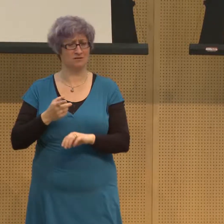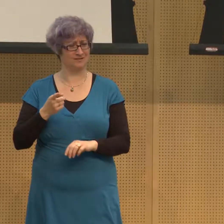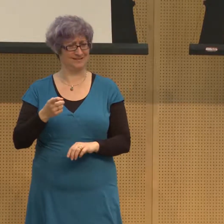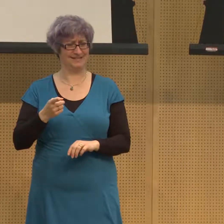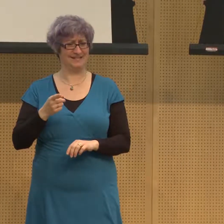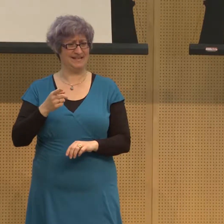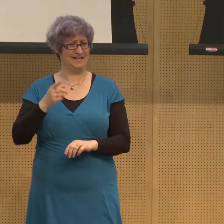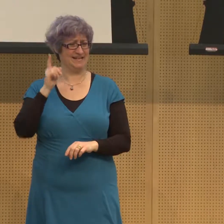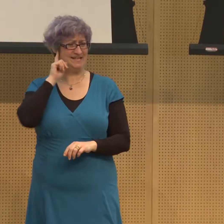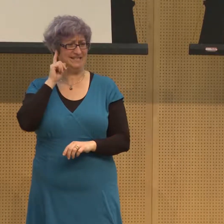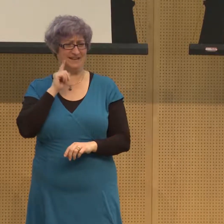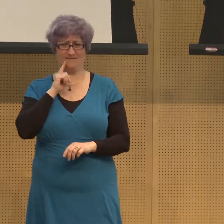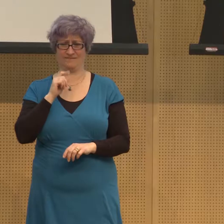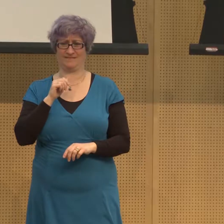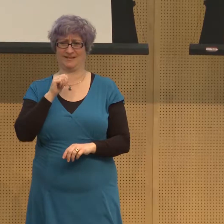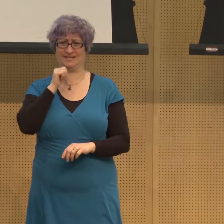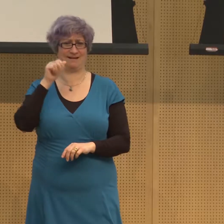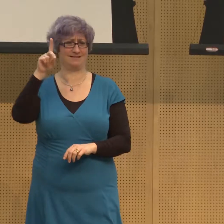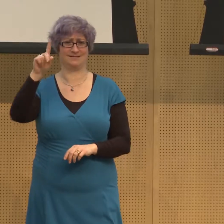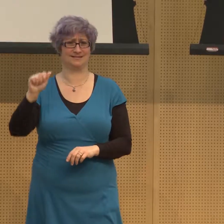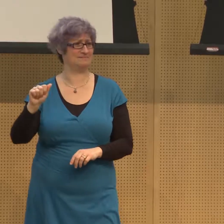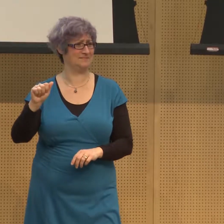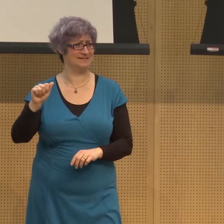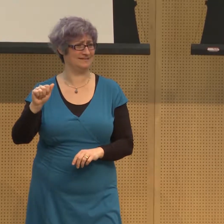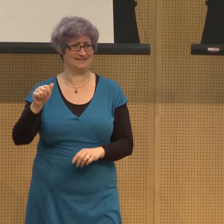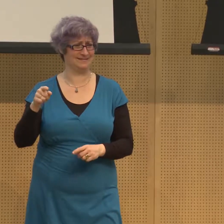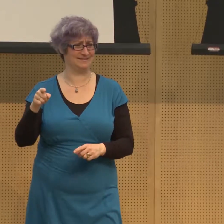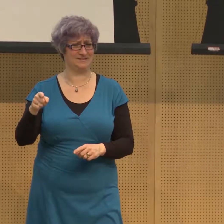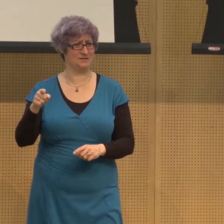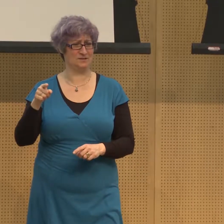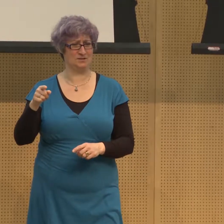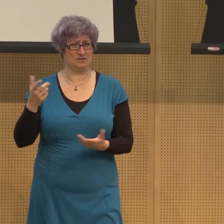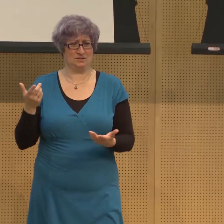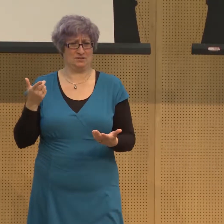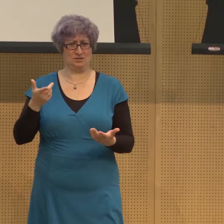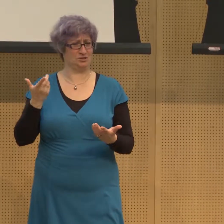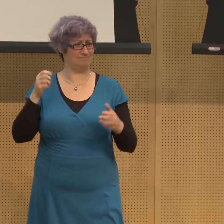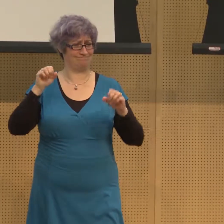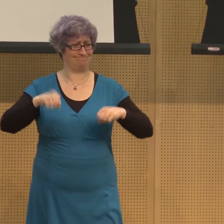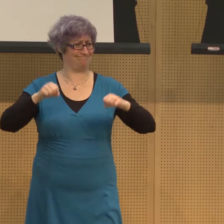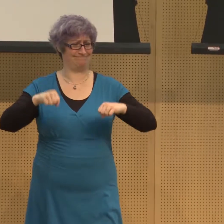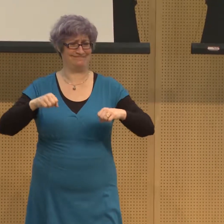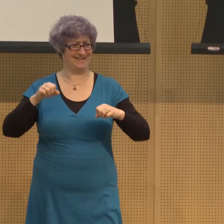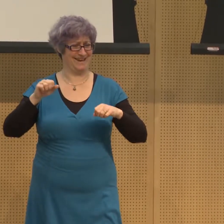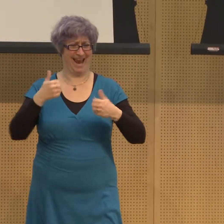And they would talk about, you know, one of their children,